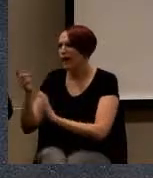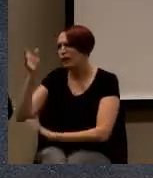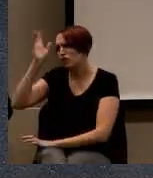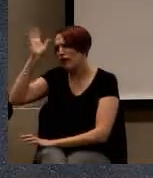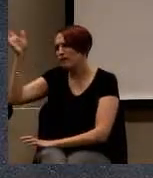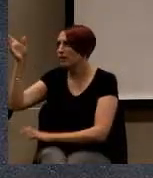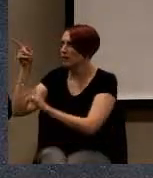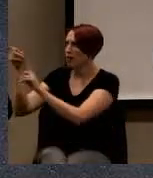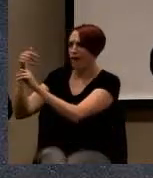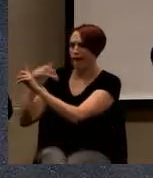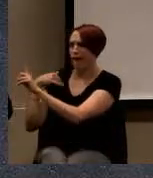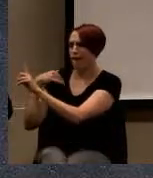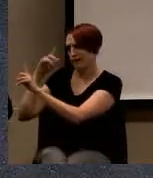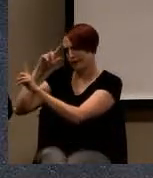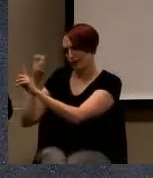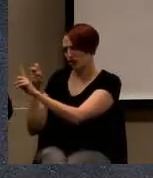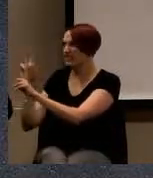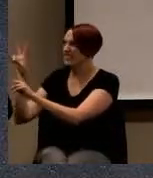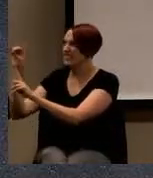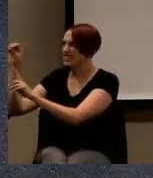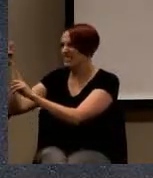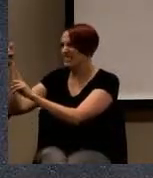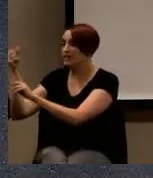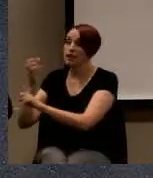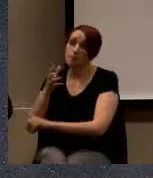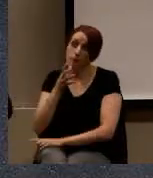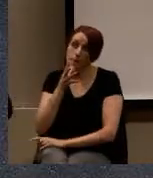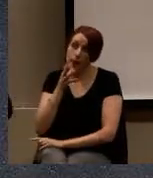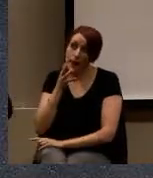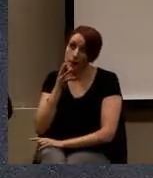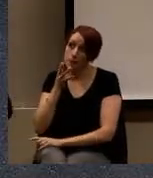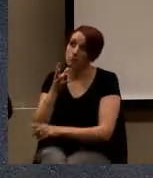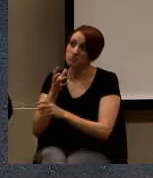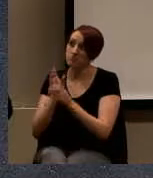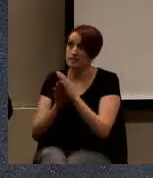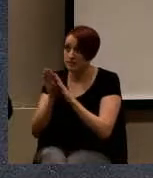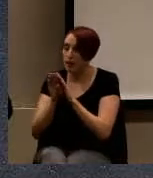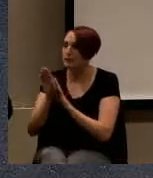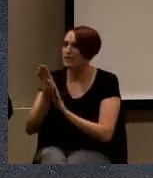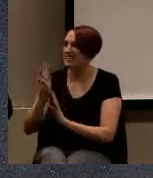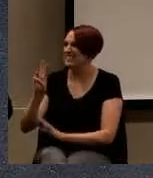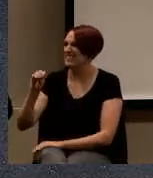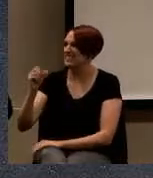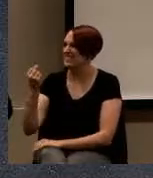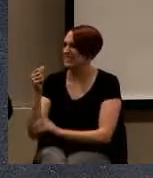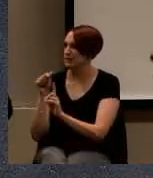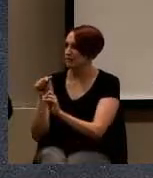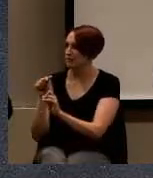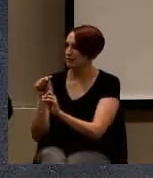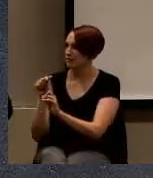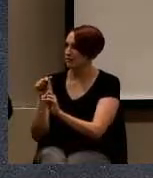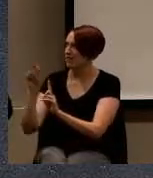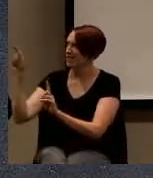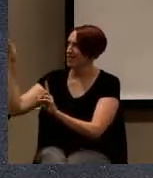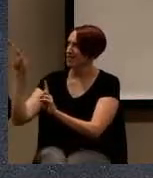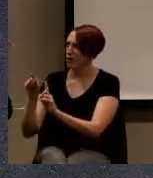know in his mid- to late-70s. My mother developed dementia in her early 60s. So I mean just from that alone, doesn't make sense,